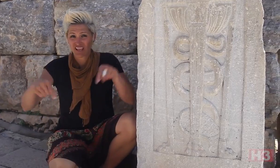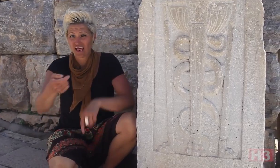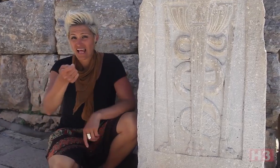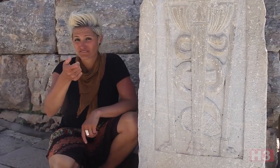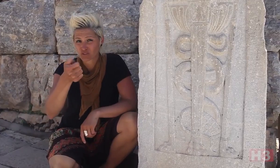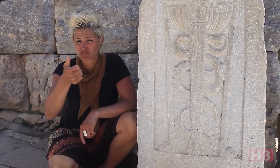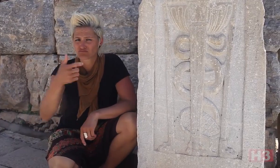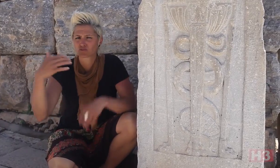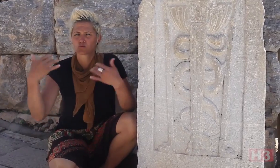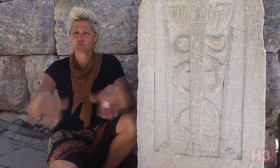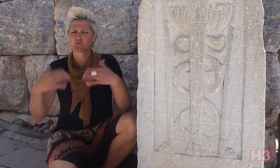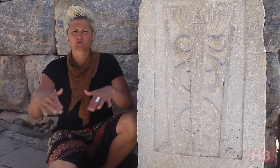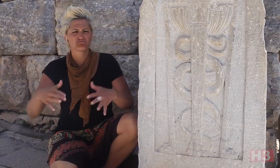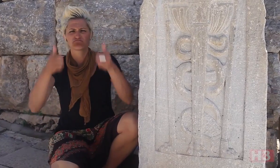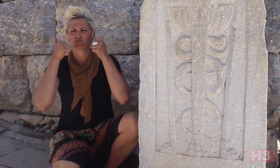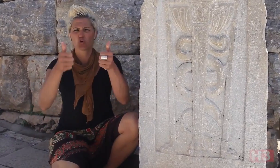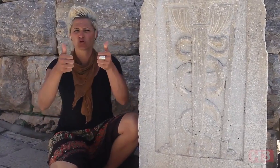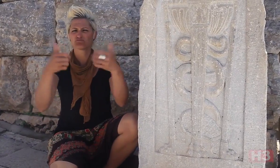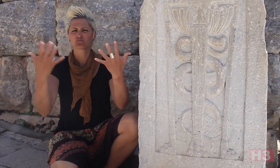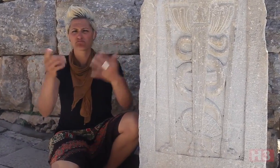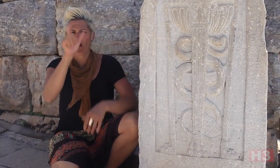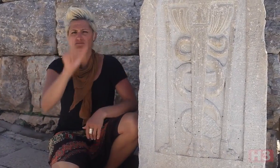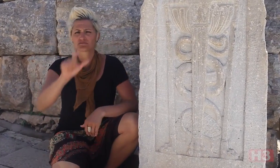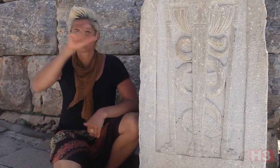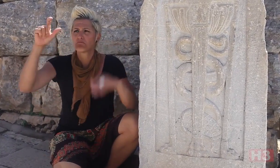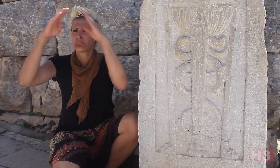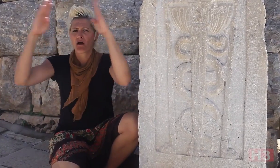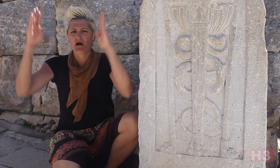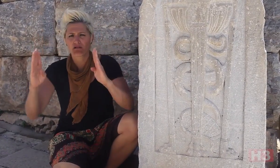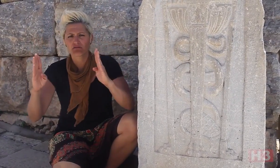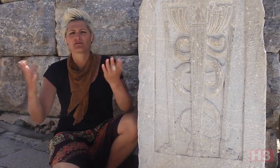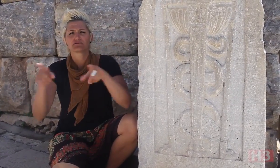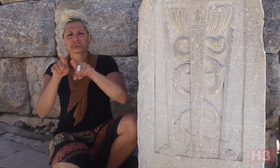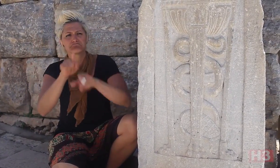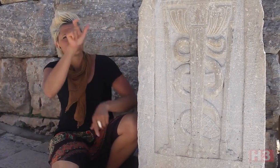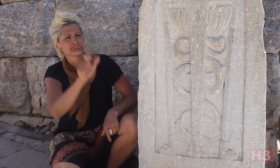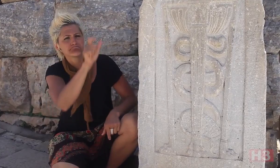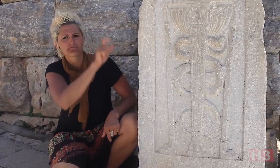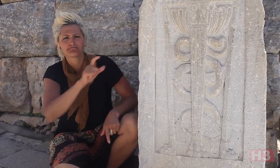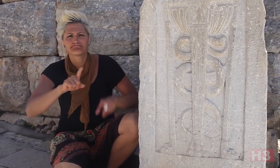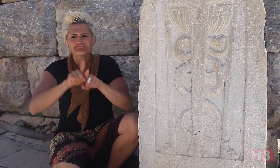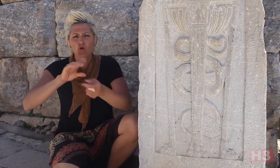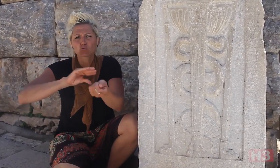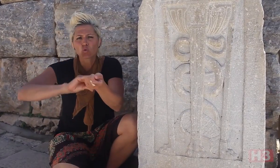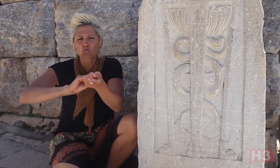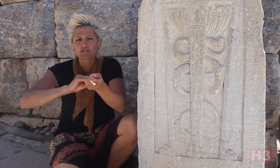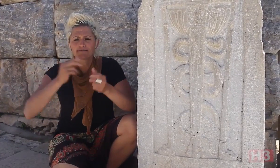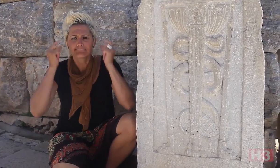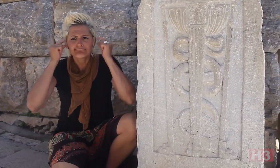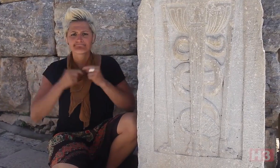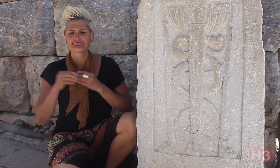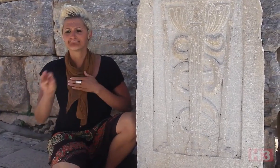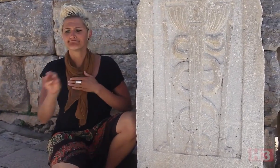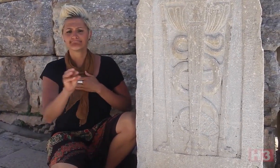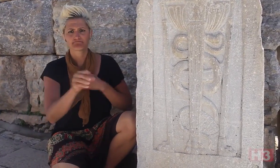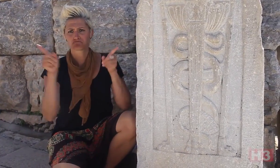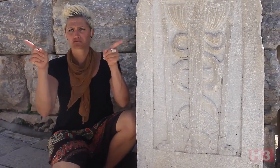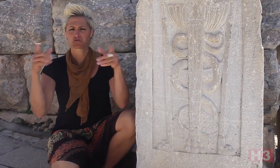In Ephesus there were good hospitals and doctors.